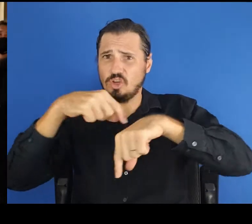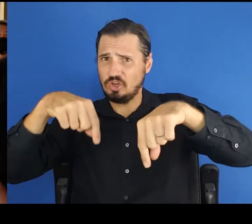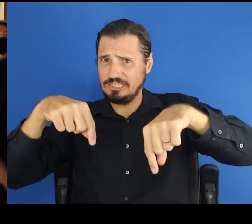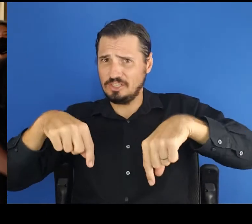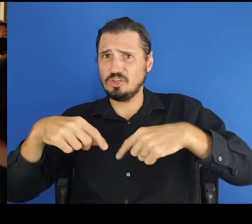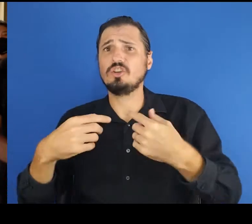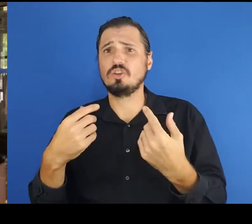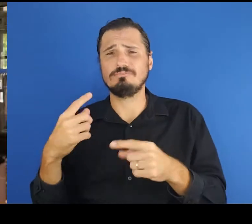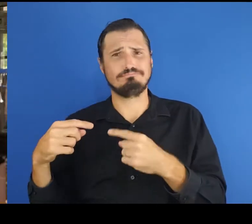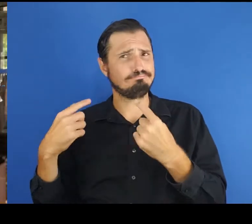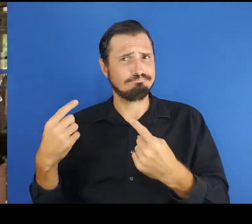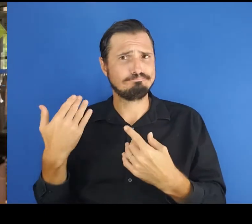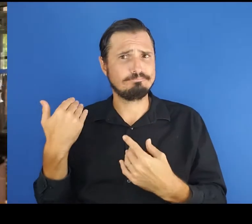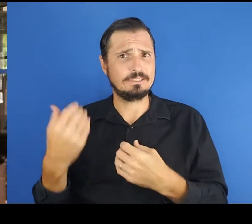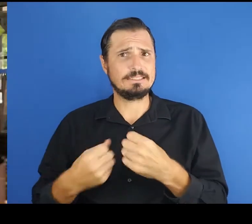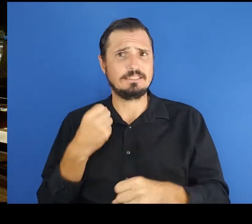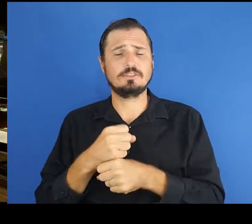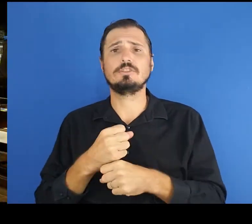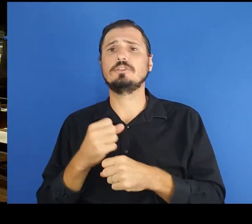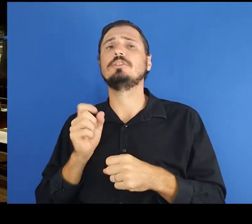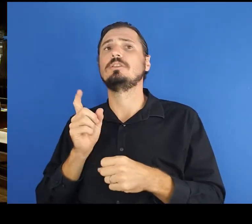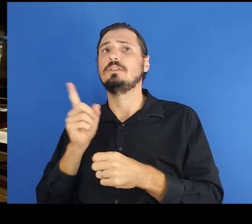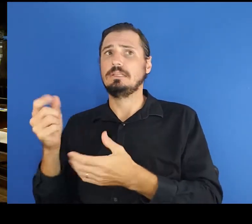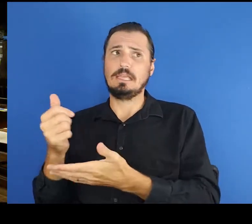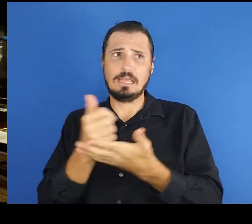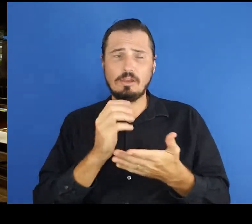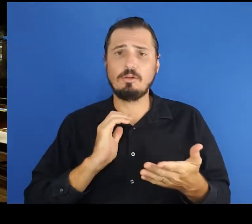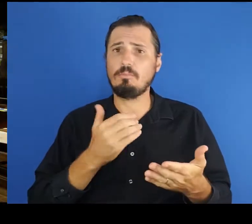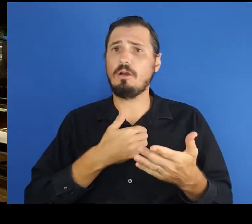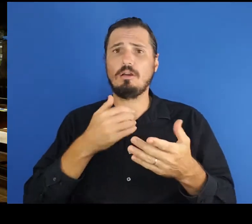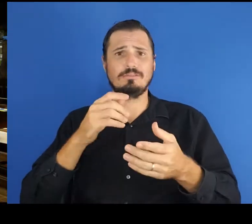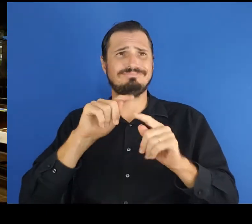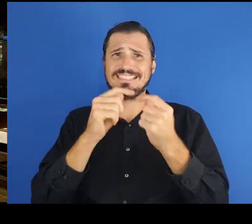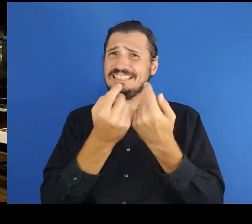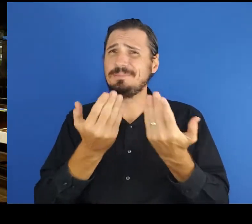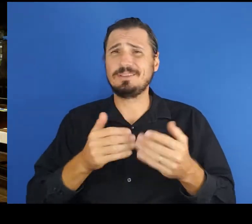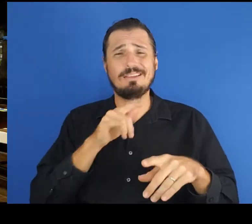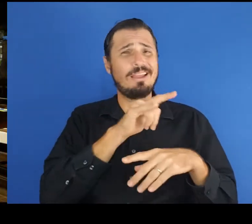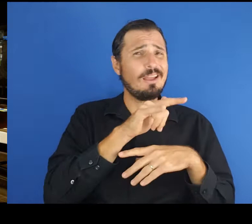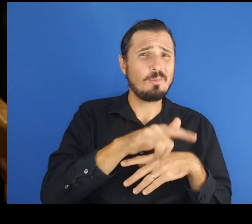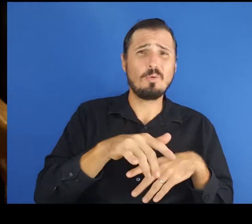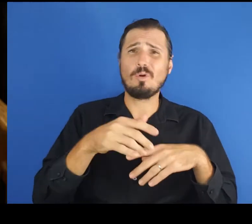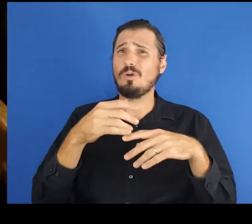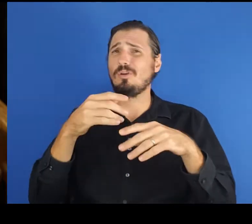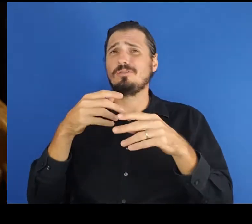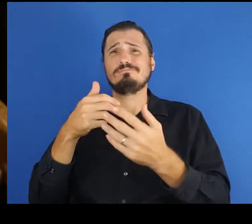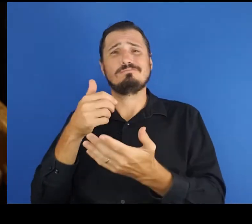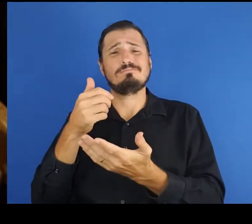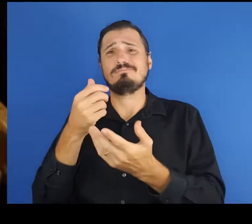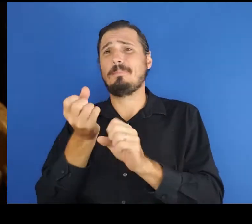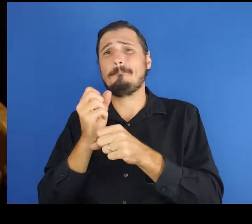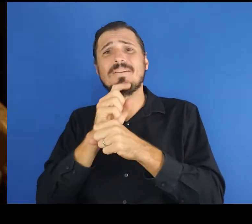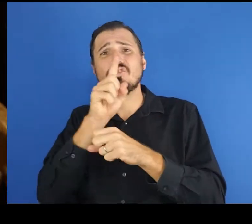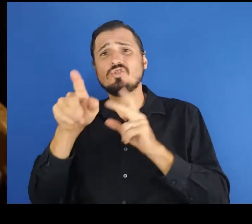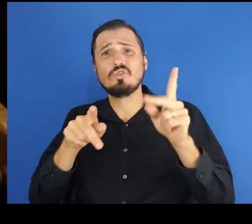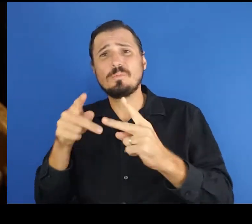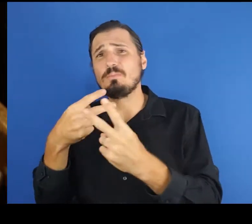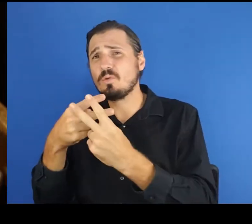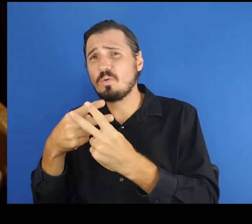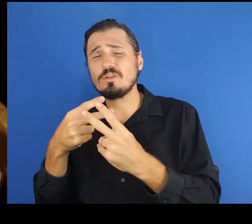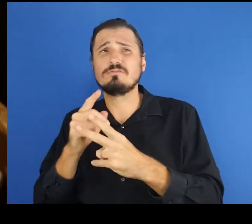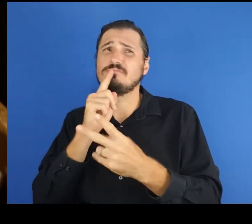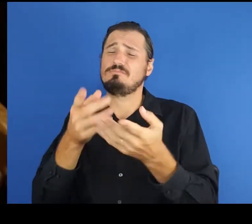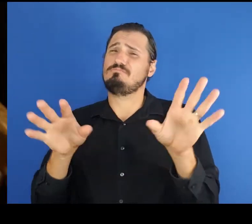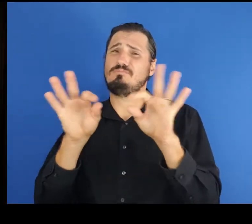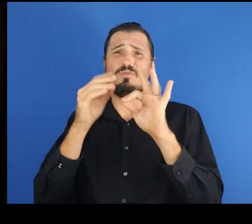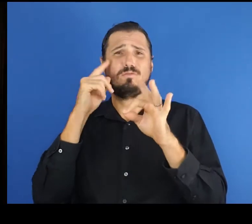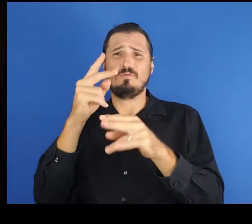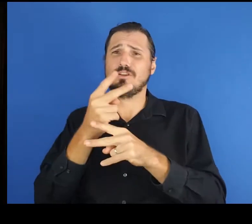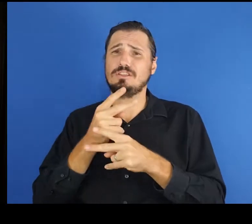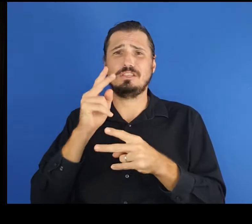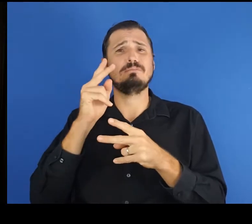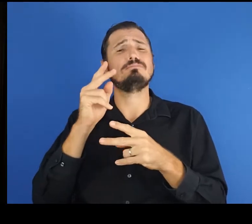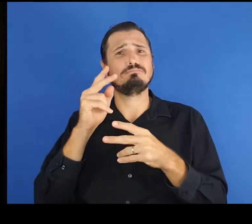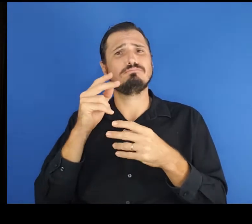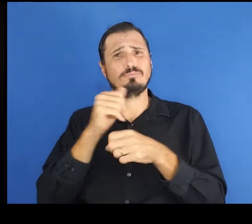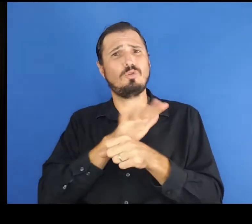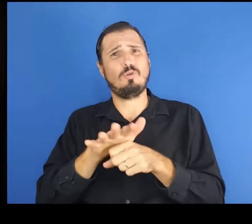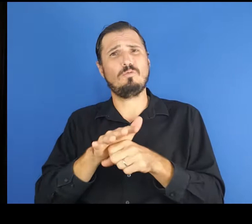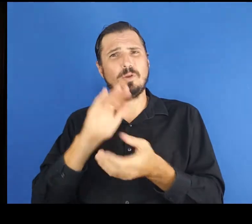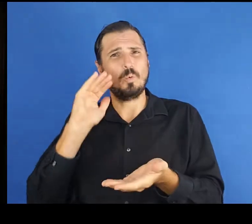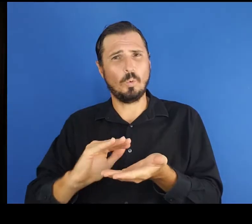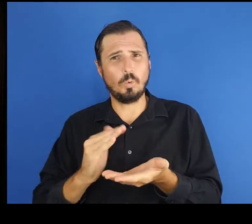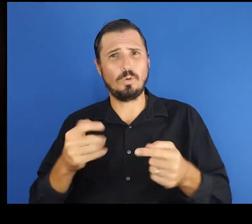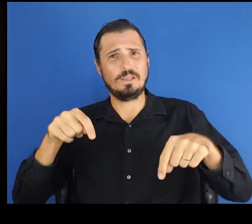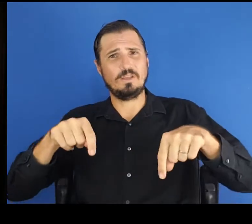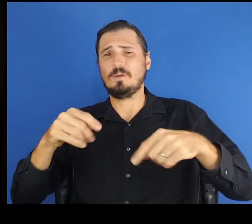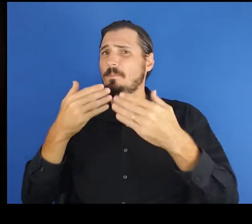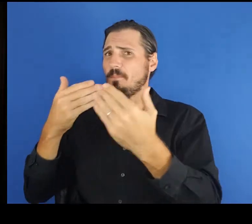year. Their assistance on our Incident Management Team, airport screening, and quarantine compliance checks was critical to our island’s success at keeping our case counts low. Mahalo,